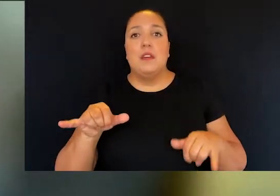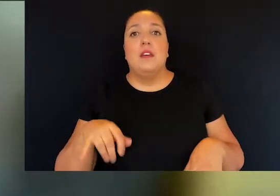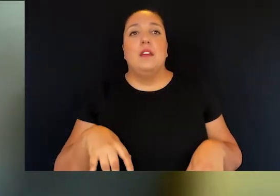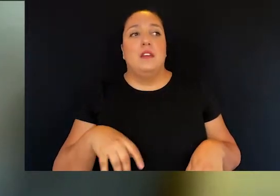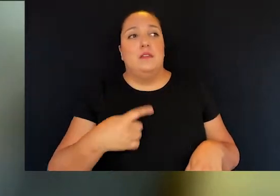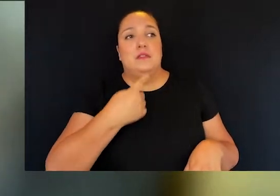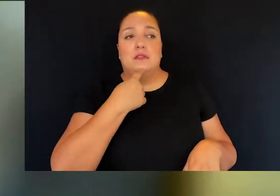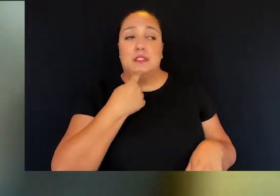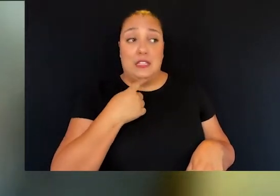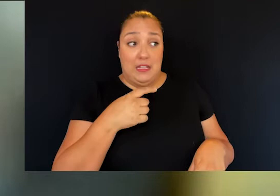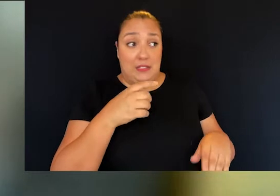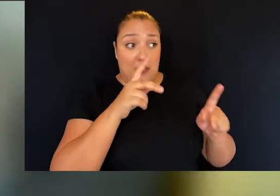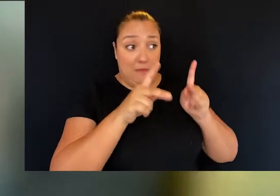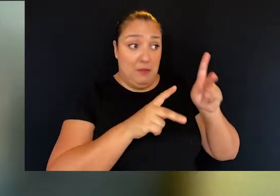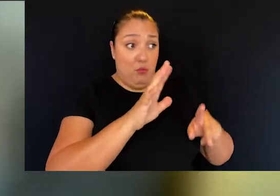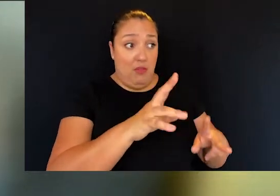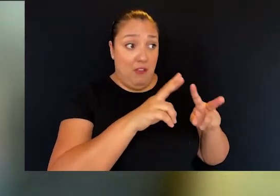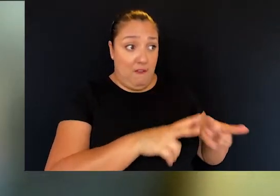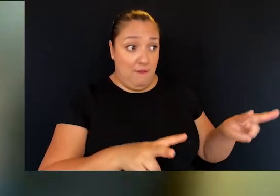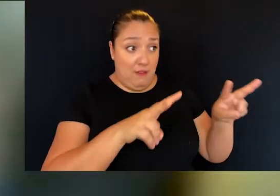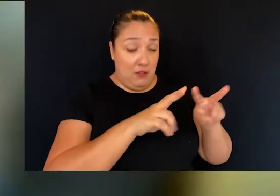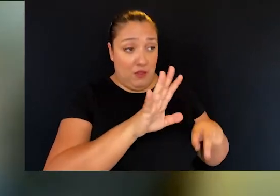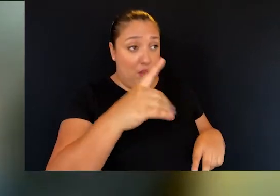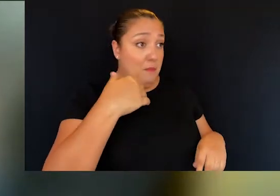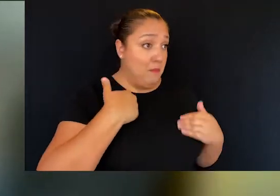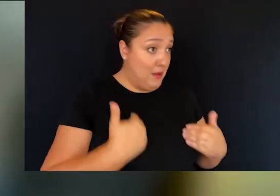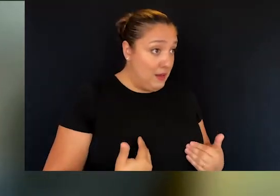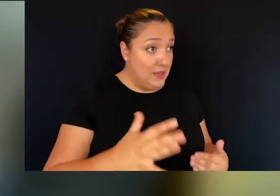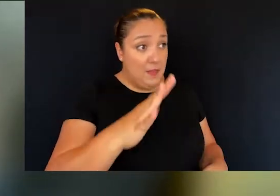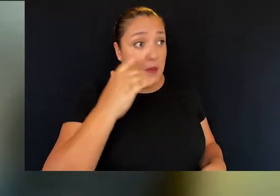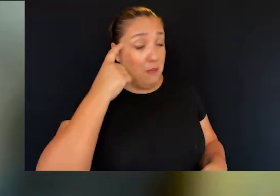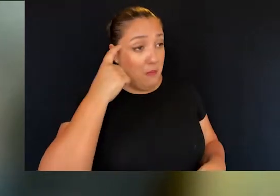on people's bodies and minds based solely